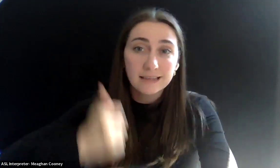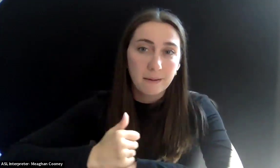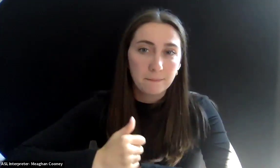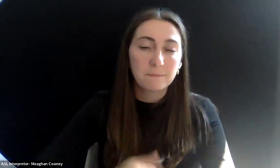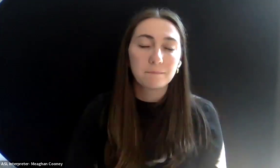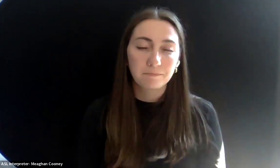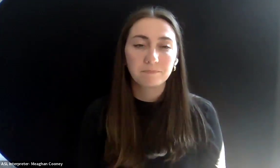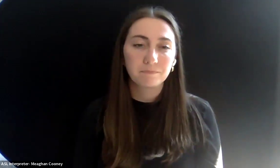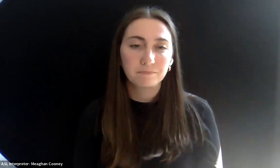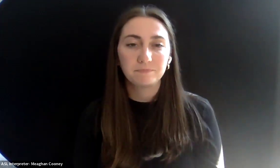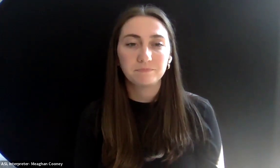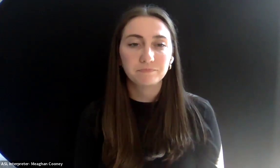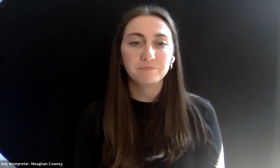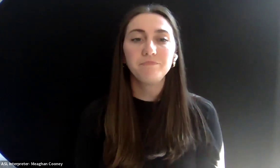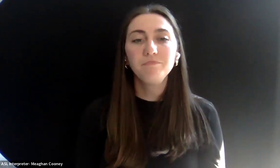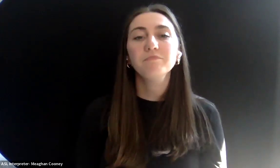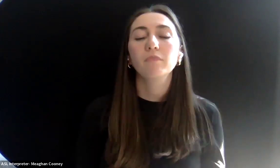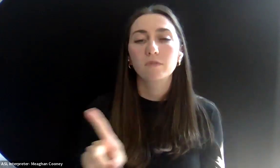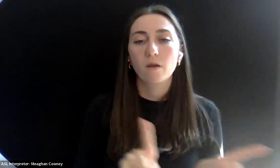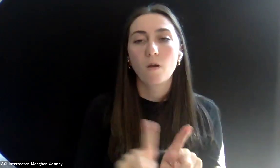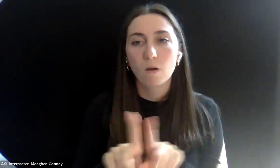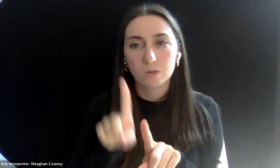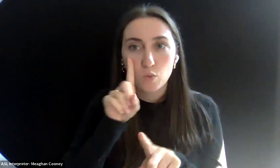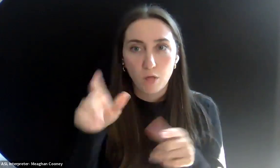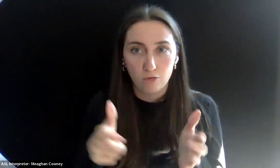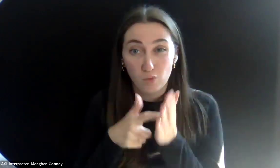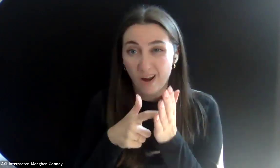And then we would require, as is currently the case, a narrative